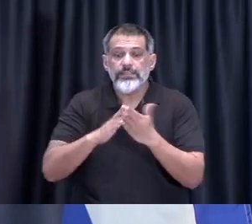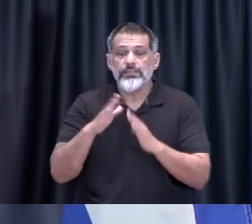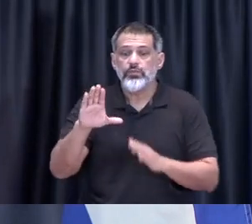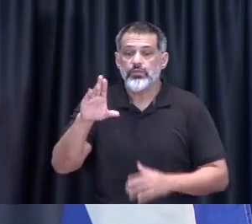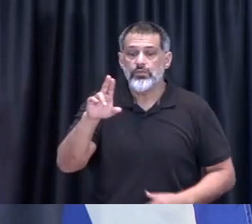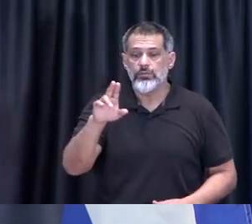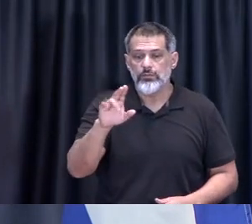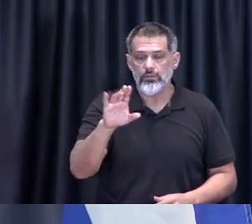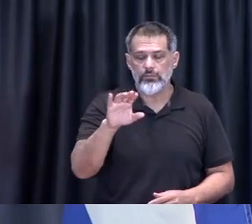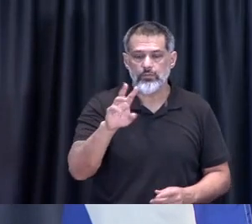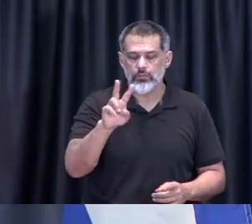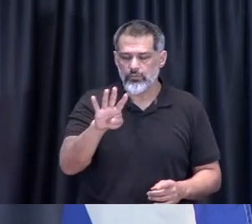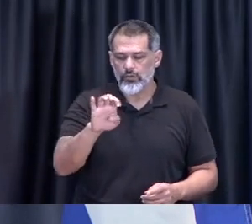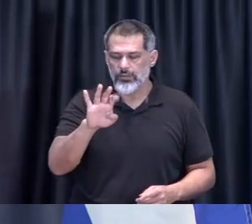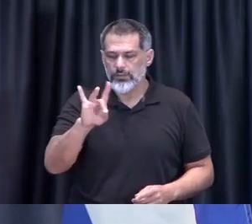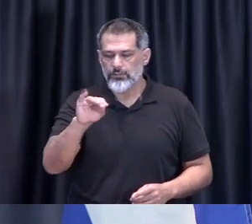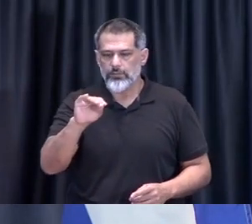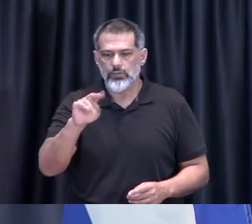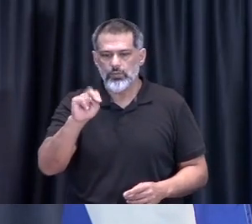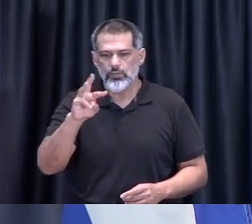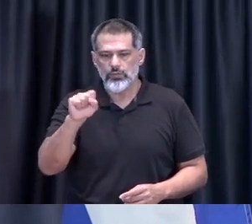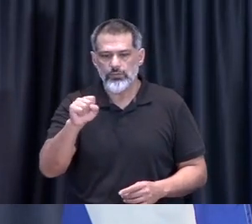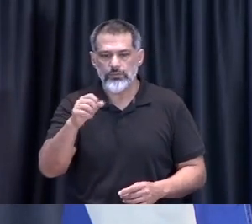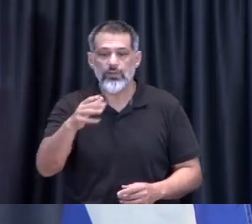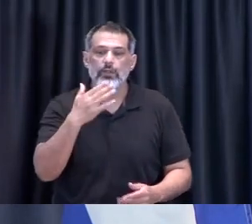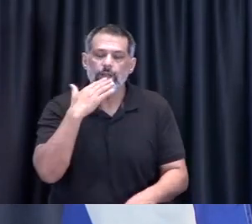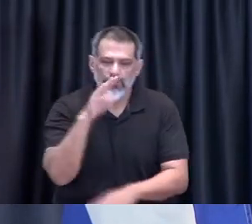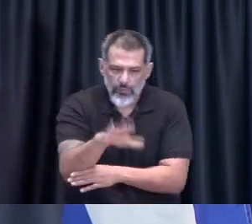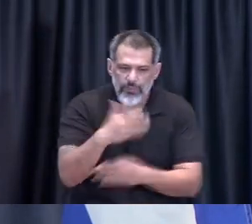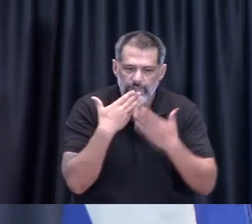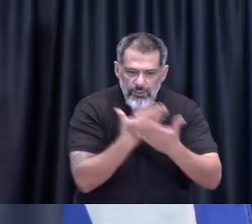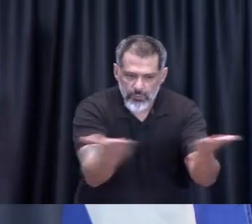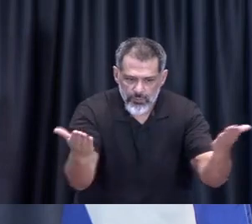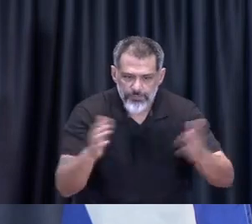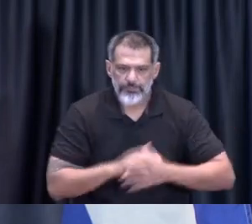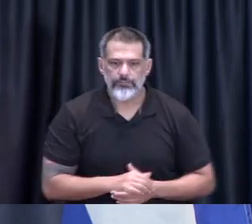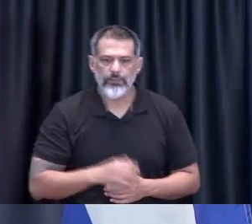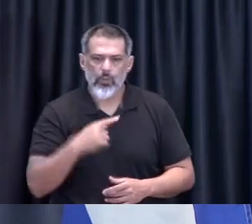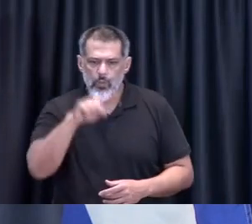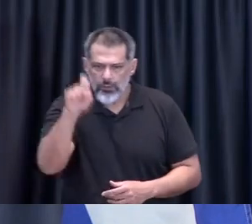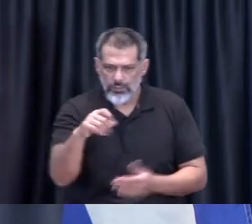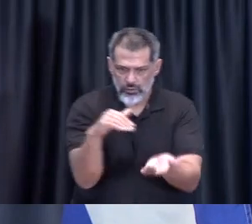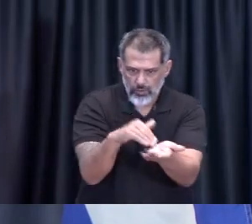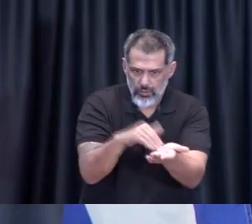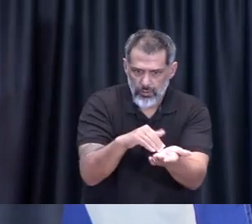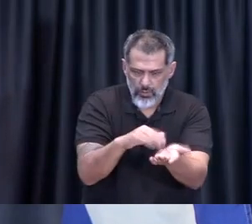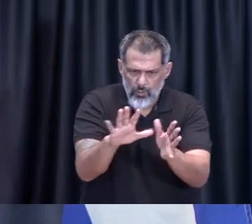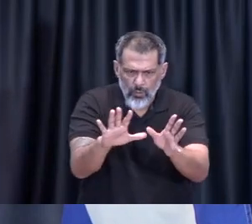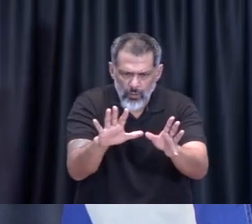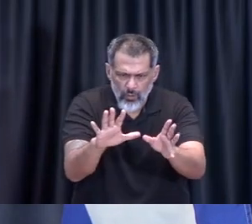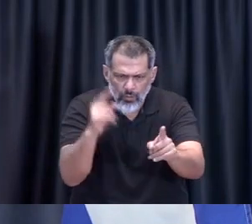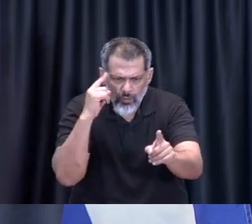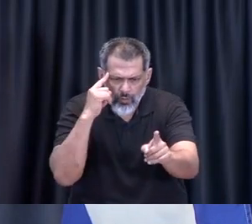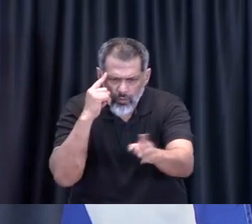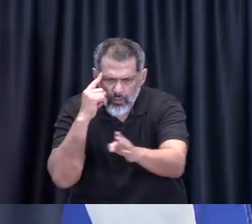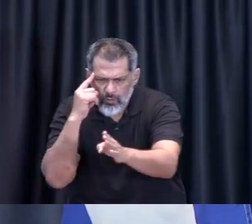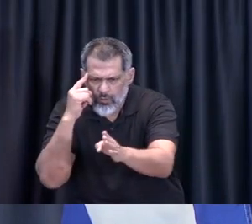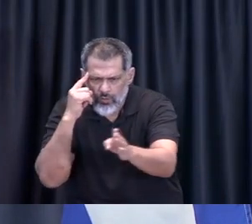Oh, go ahead, please. Good afternoon, thank you for taking my question, this one is for Dr de Villa day and a touched on what I want to ask